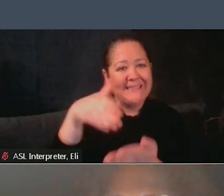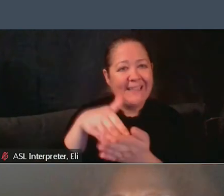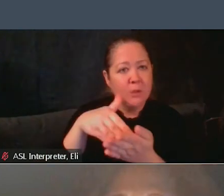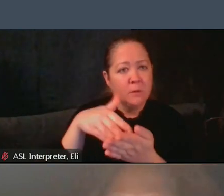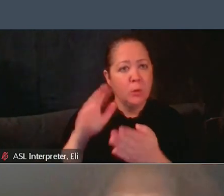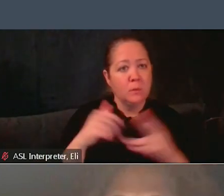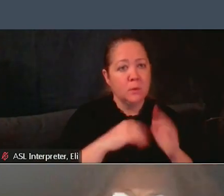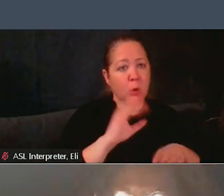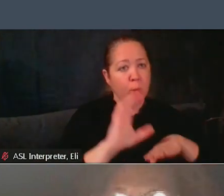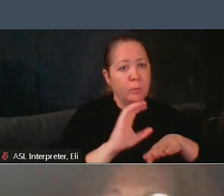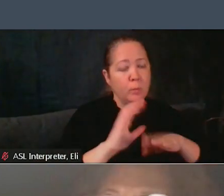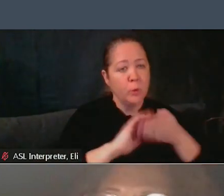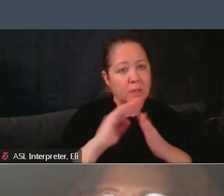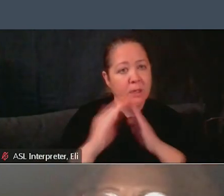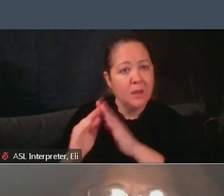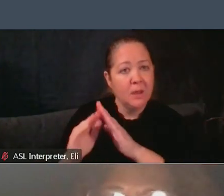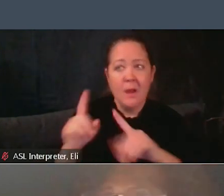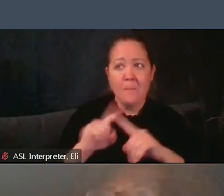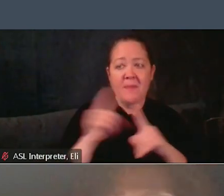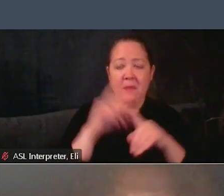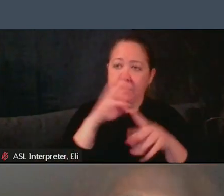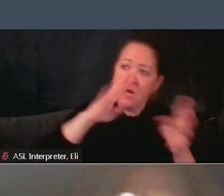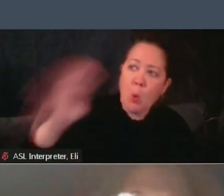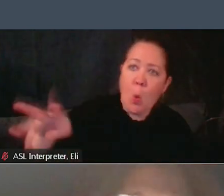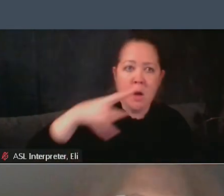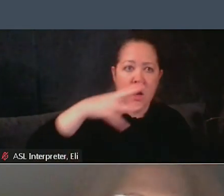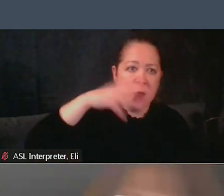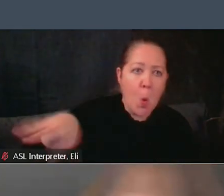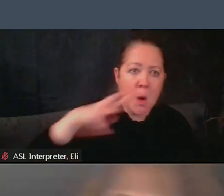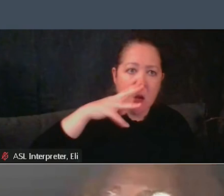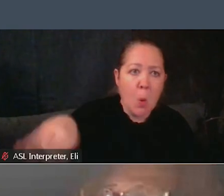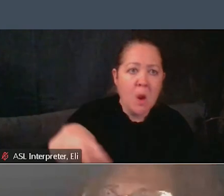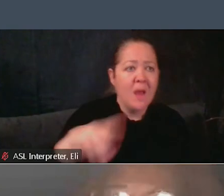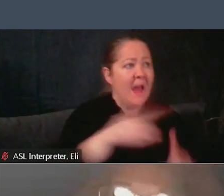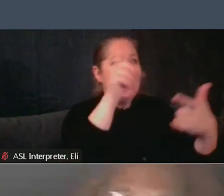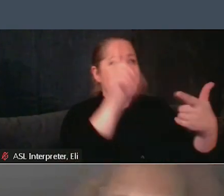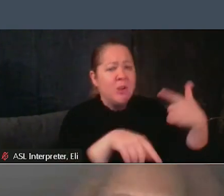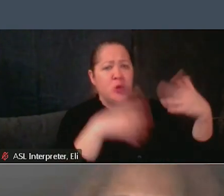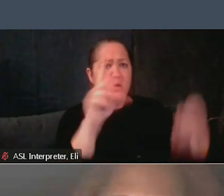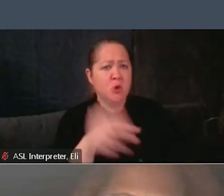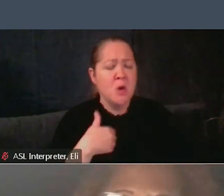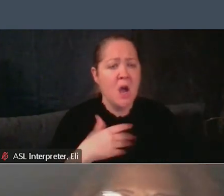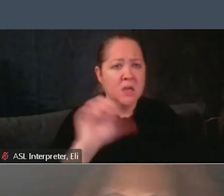actually been overlooked and how dare you guys do a shelter five times as big. And we can't even get a community center.